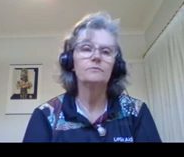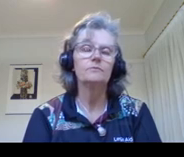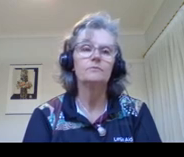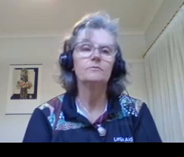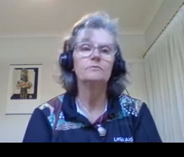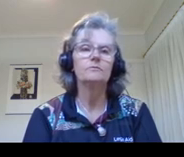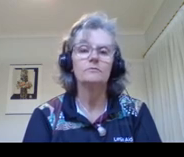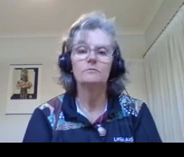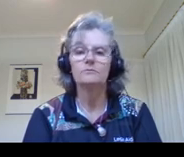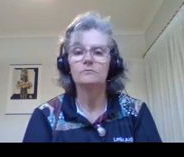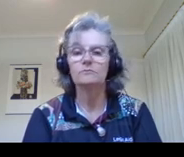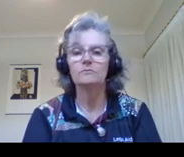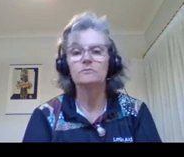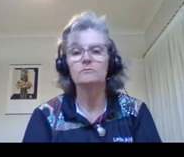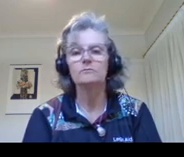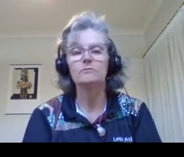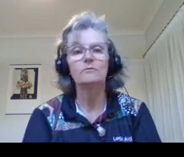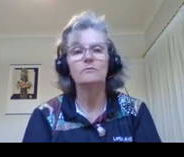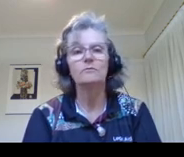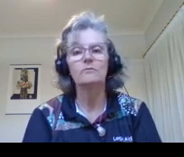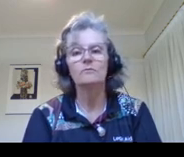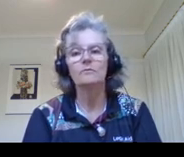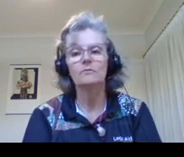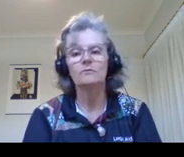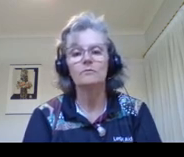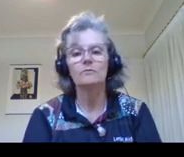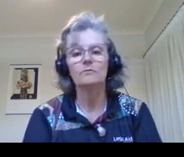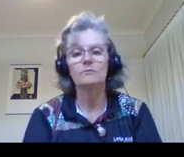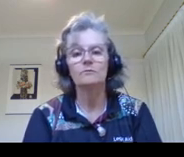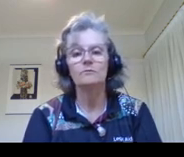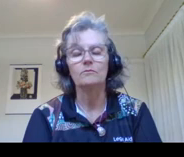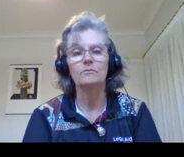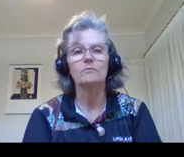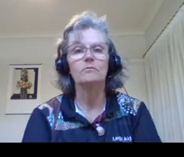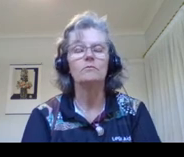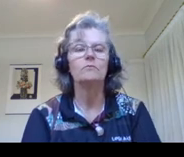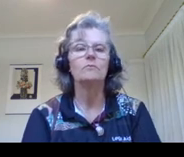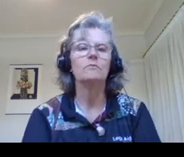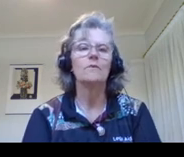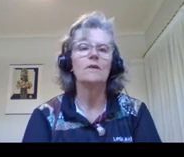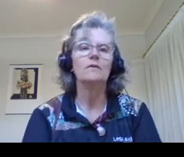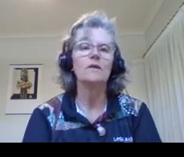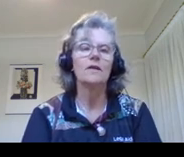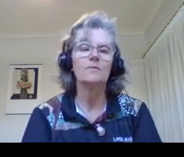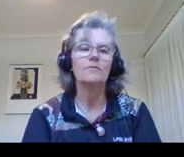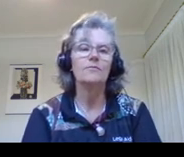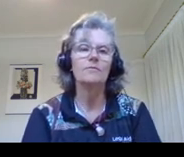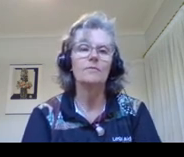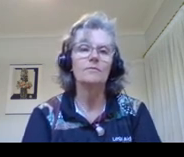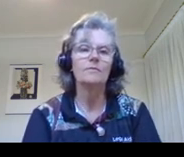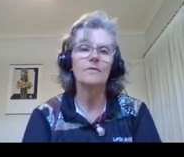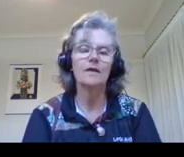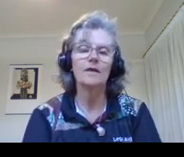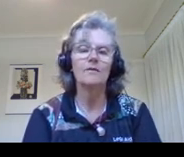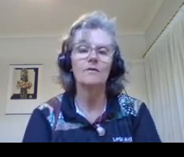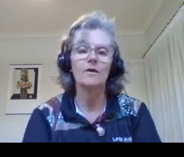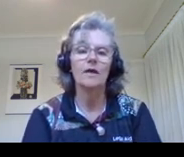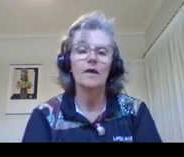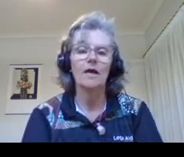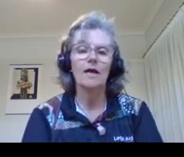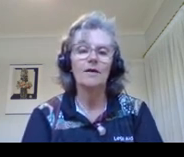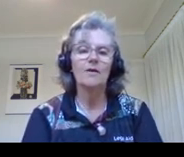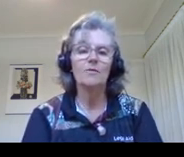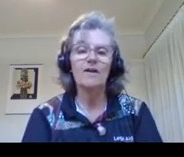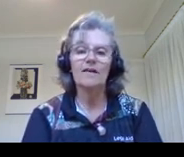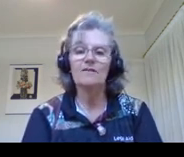that people sort of do just with those just with those details yeah and we've had our first